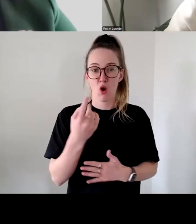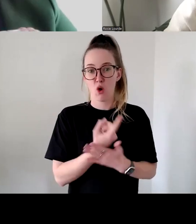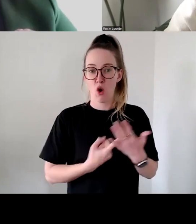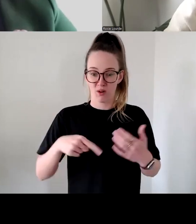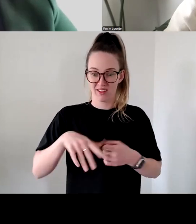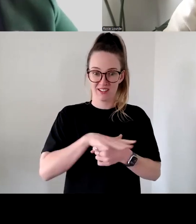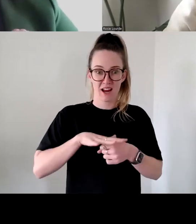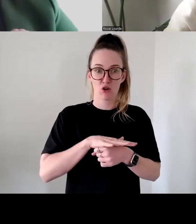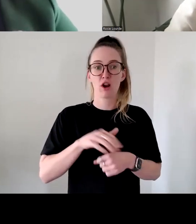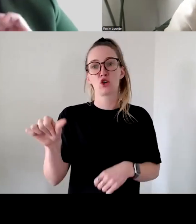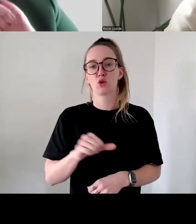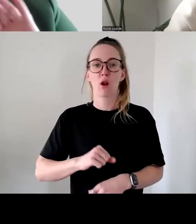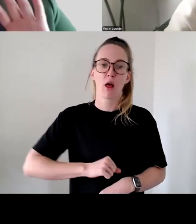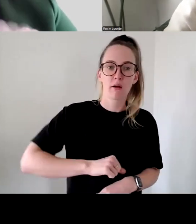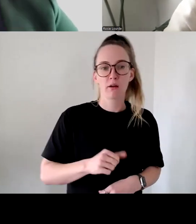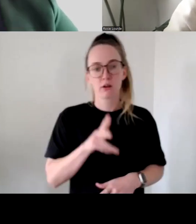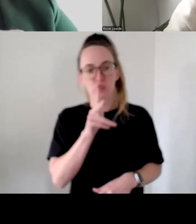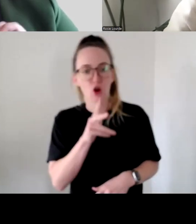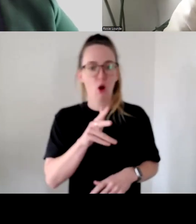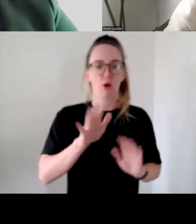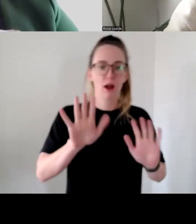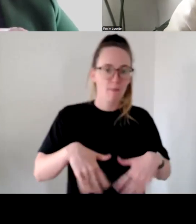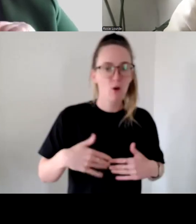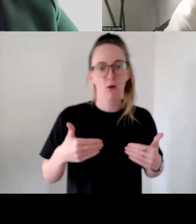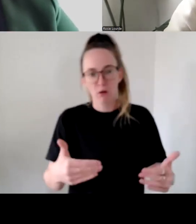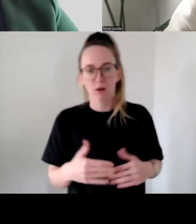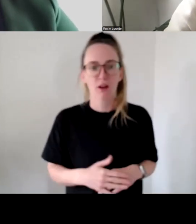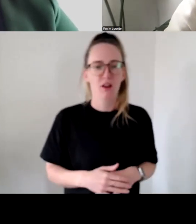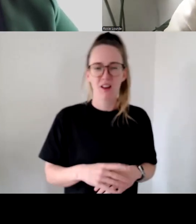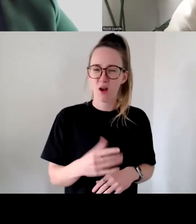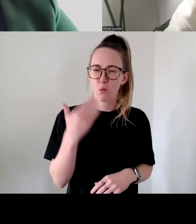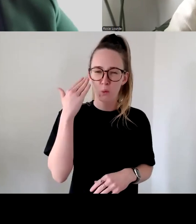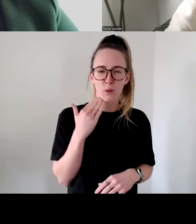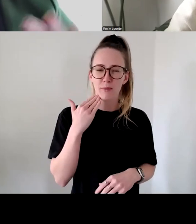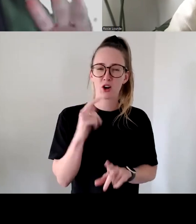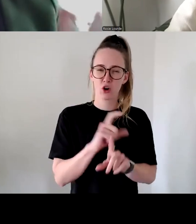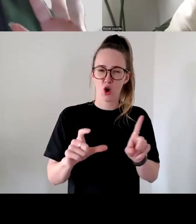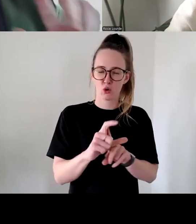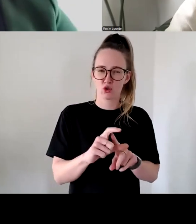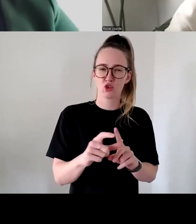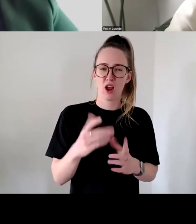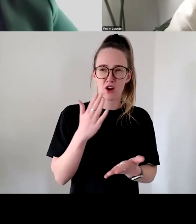get along, and particularly women, you've got to tough it out. Some of the women roadies in the